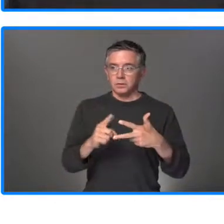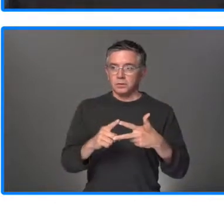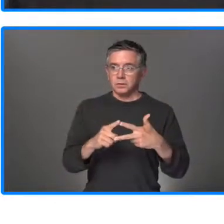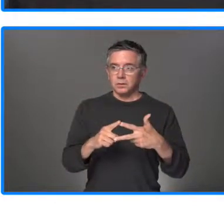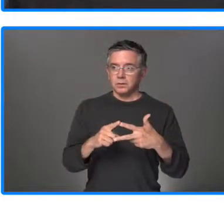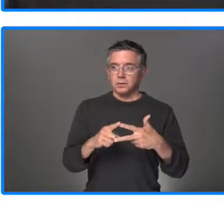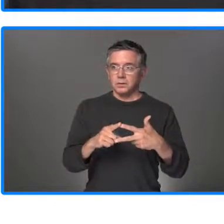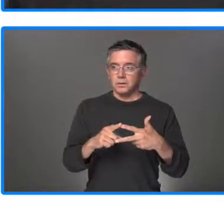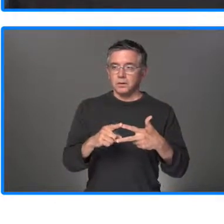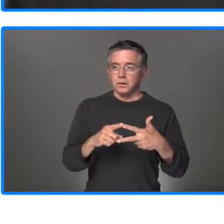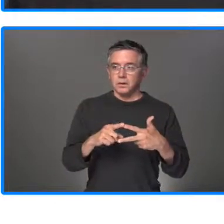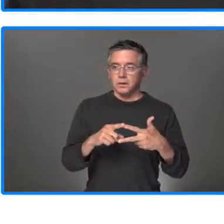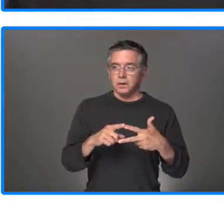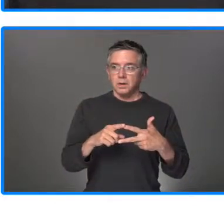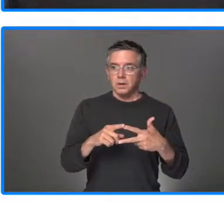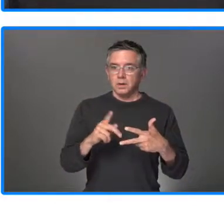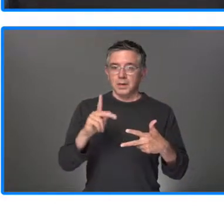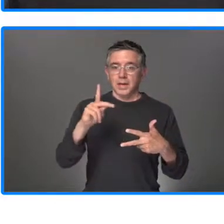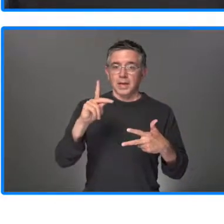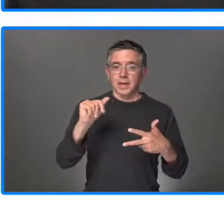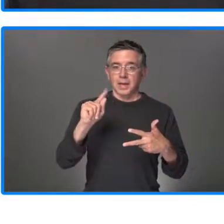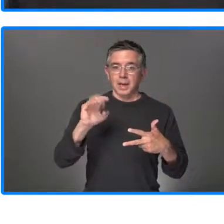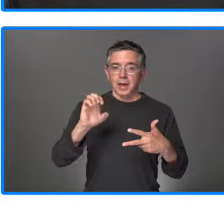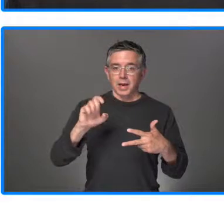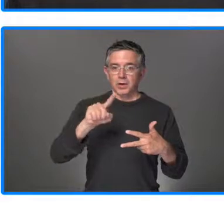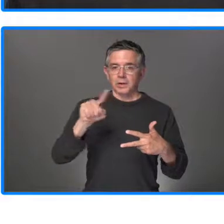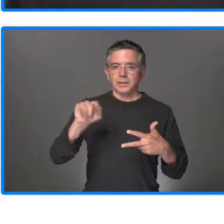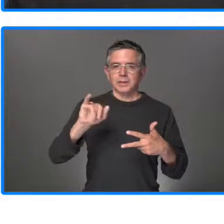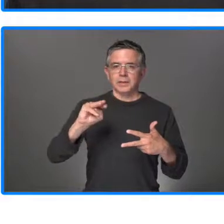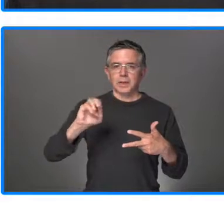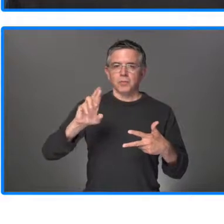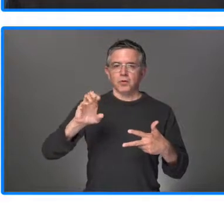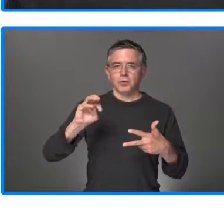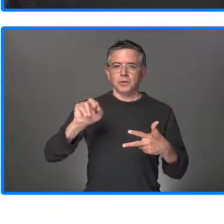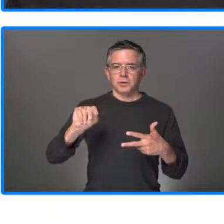the program administrative support manager at the Northwest Regional Council.